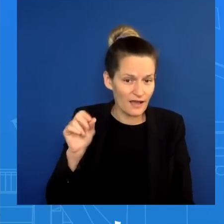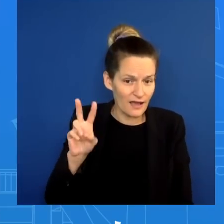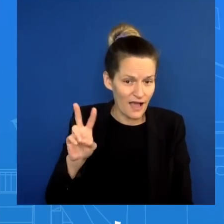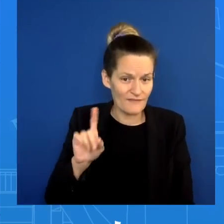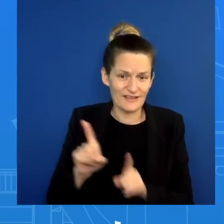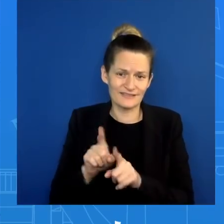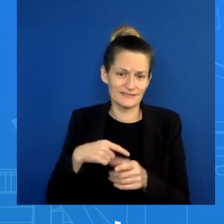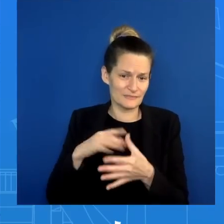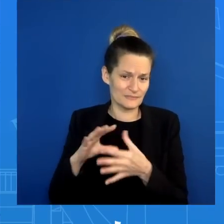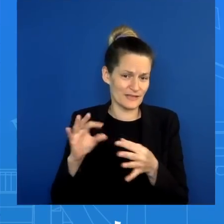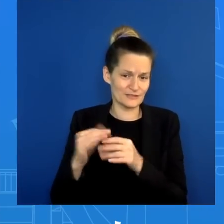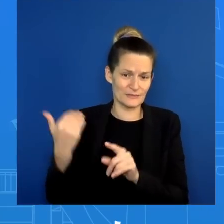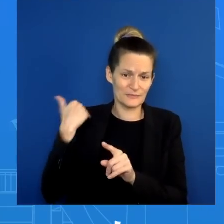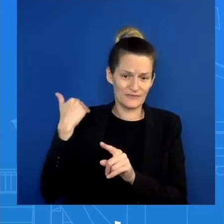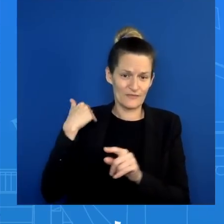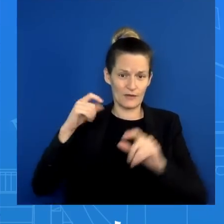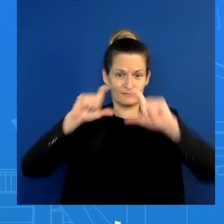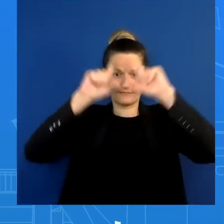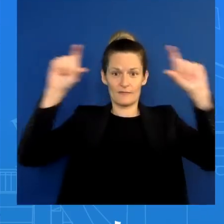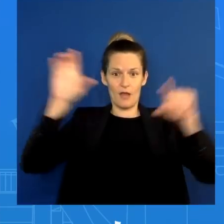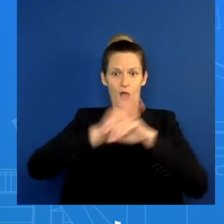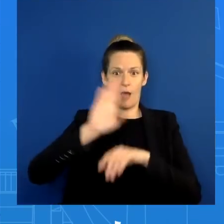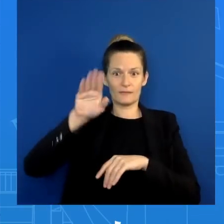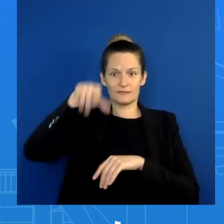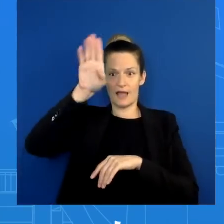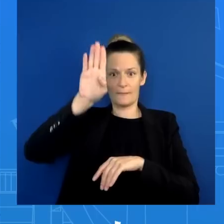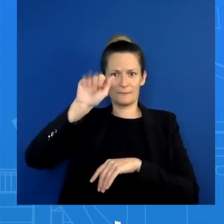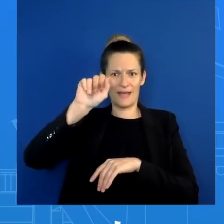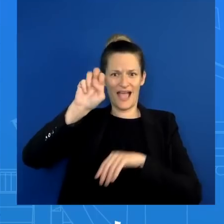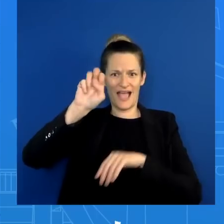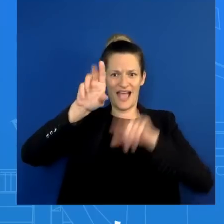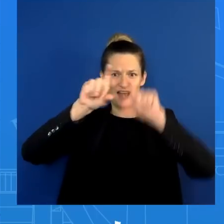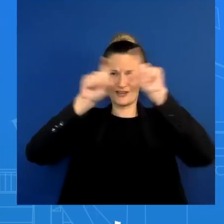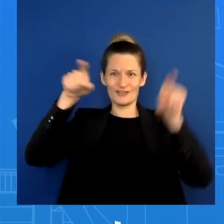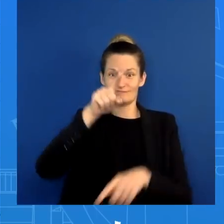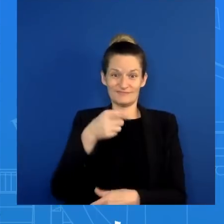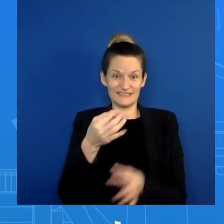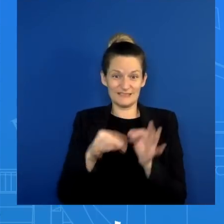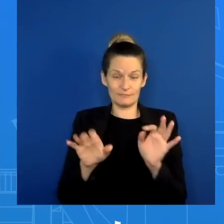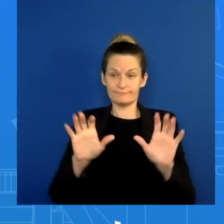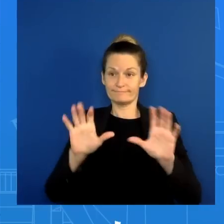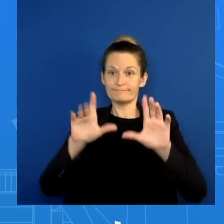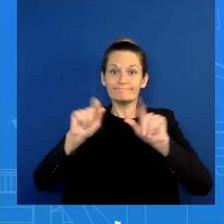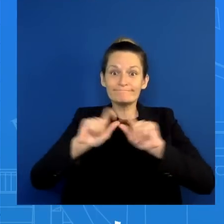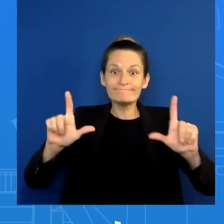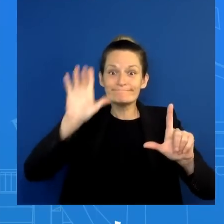so to see if they are actually eligible and what the process is going to be. I know it's going to take some time.